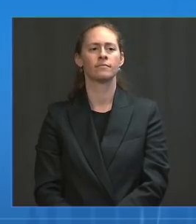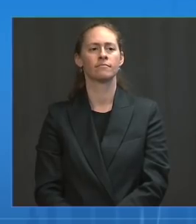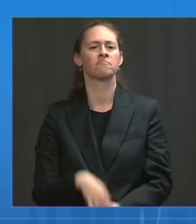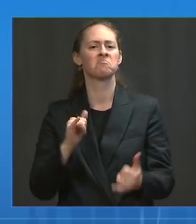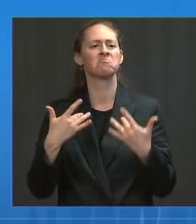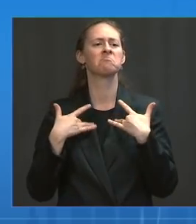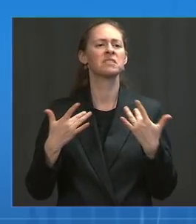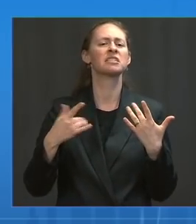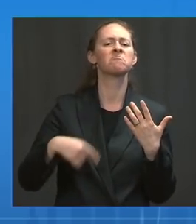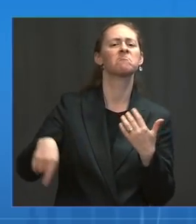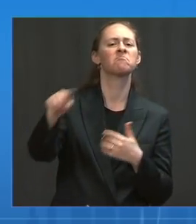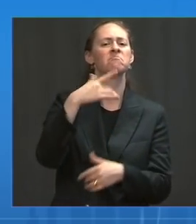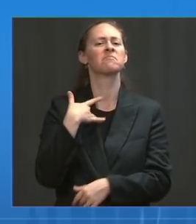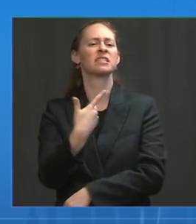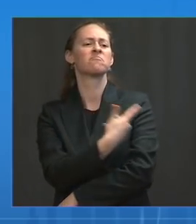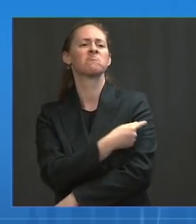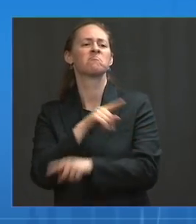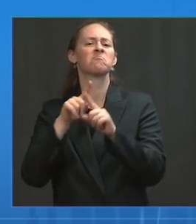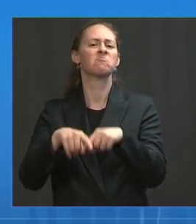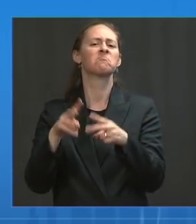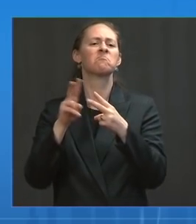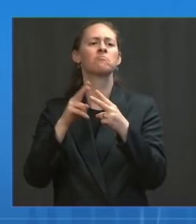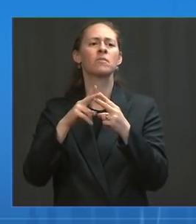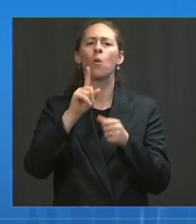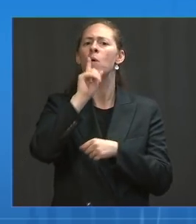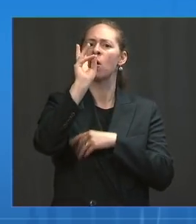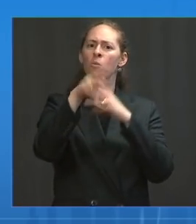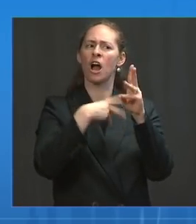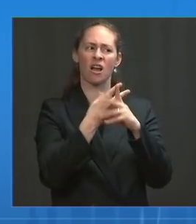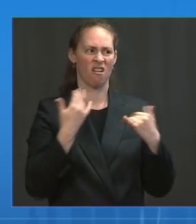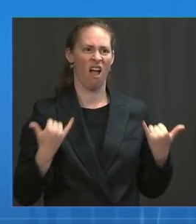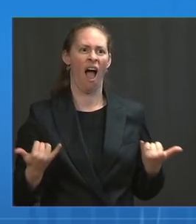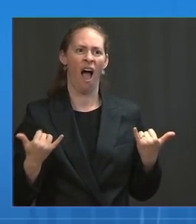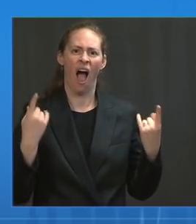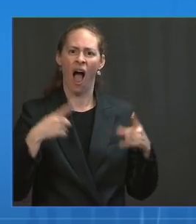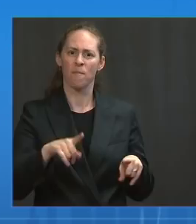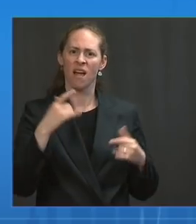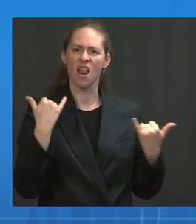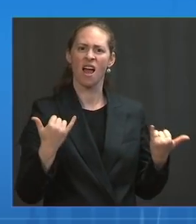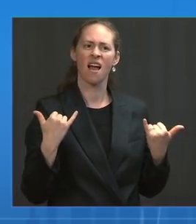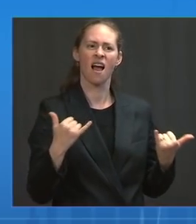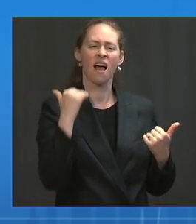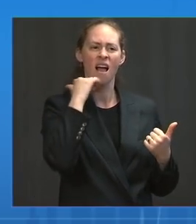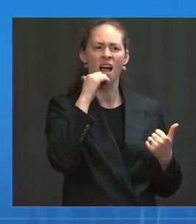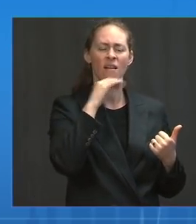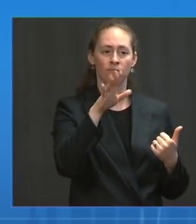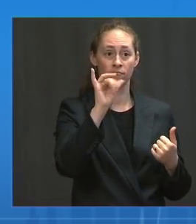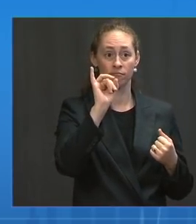The real world setting as shown here, if you ask cases protected against the Scotland study,